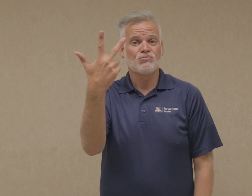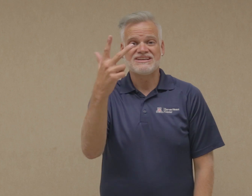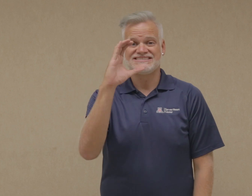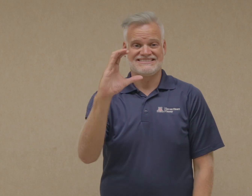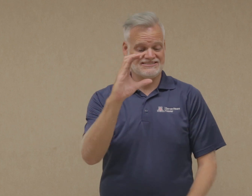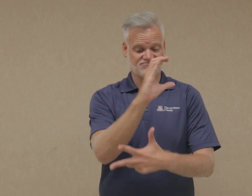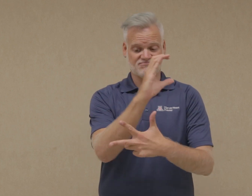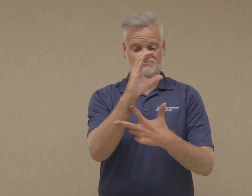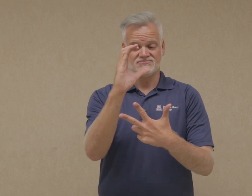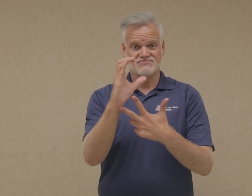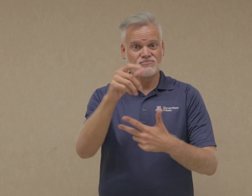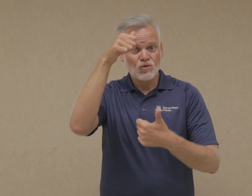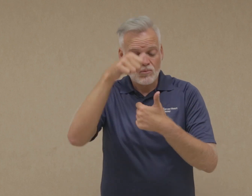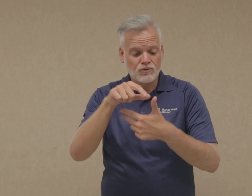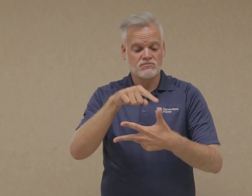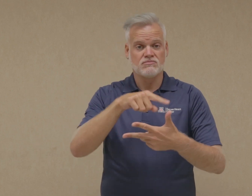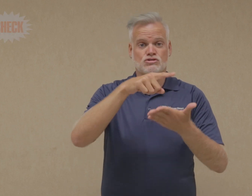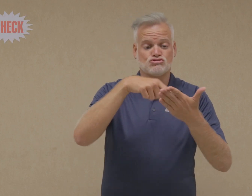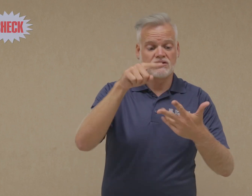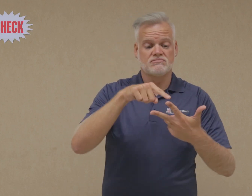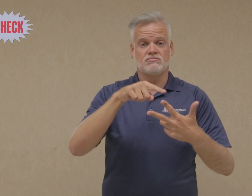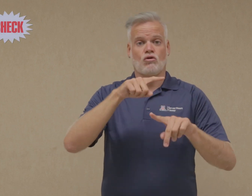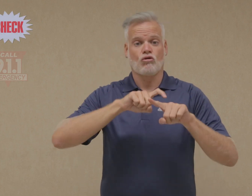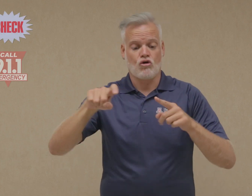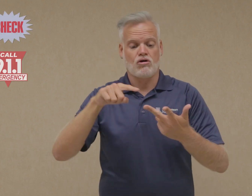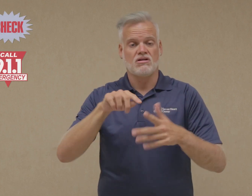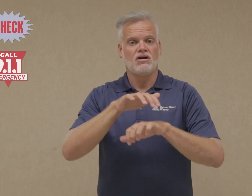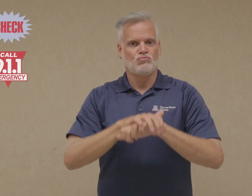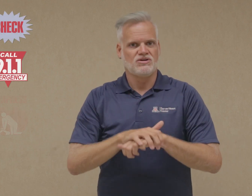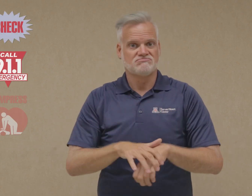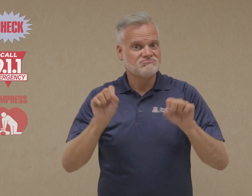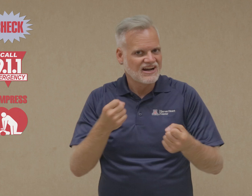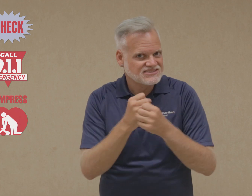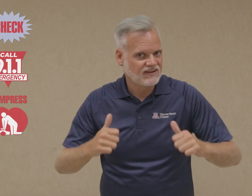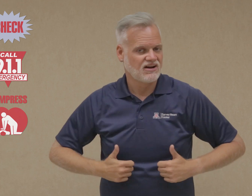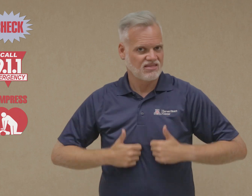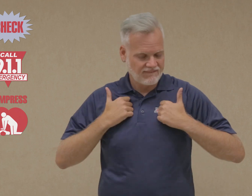That's it! There are only three C's and it can save a life. Just remember: Check, Call, and Compress.